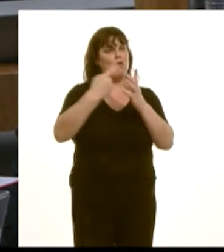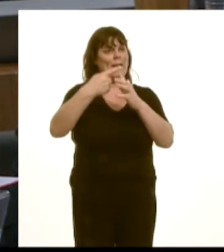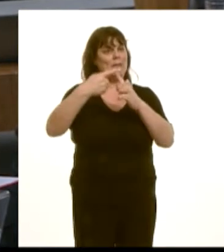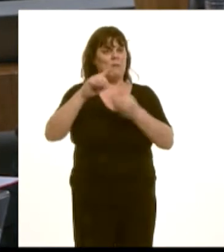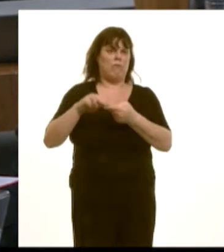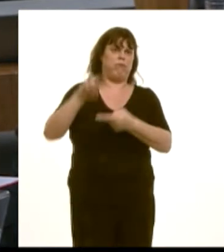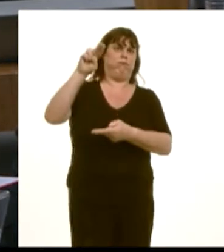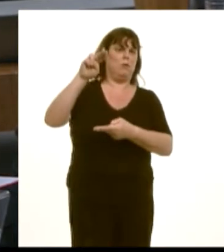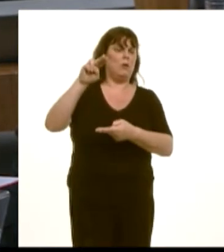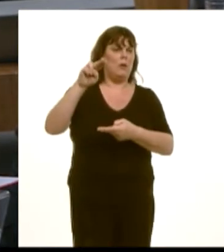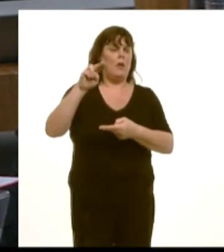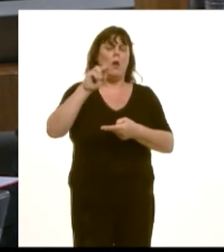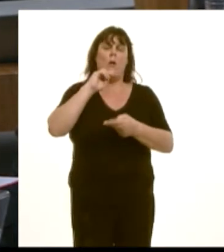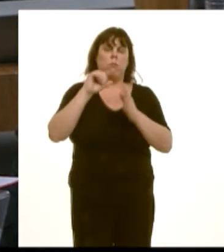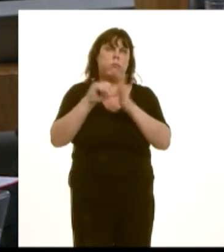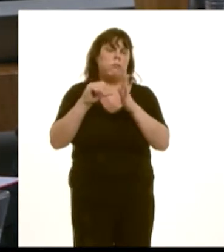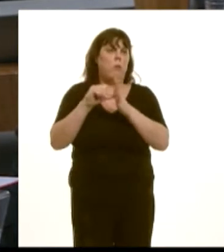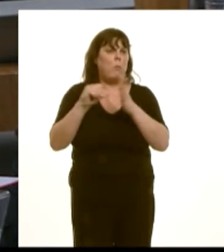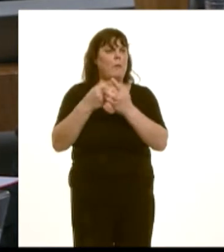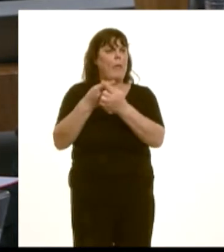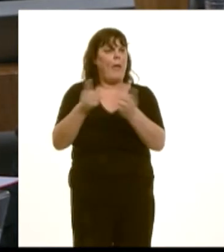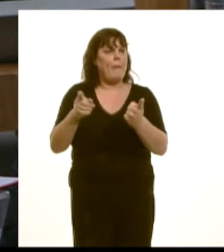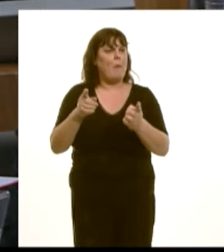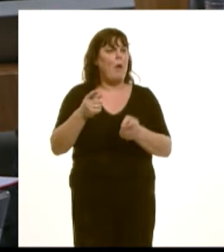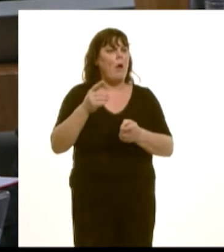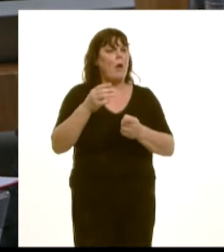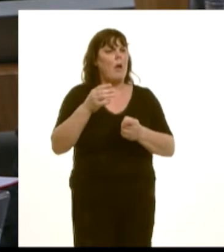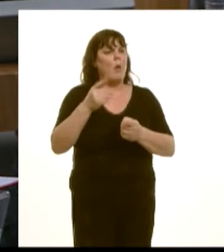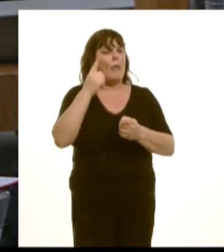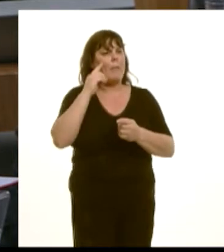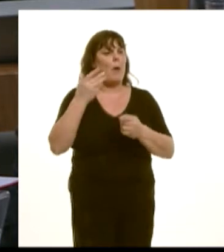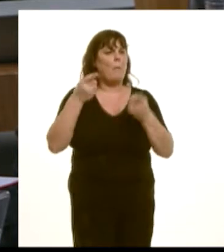some of our bigger employers. If you look, for example, at employers like Tata, it is